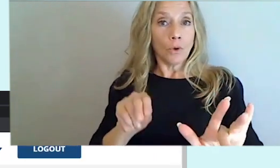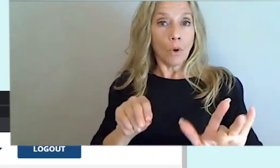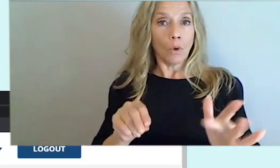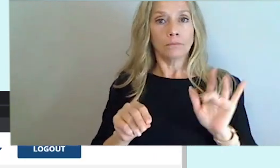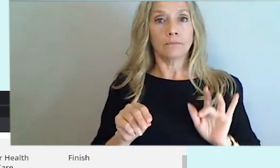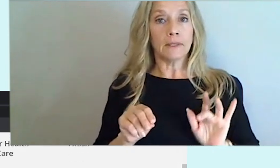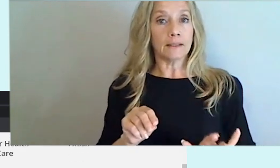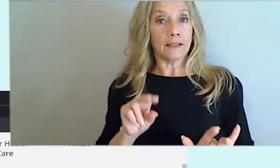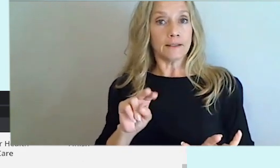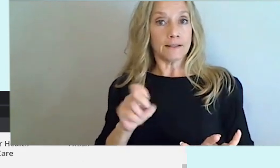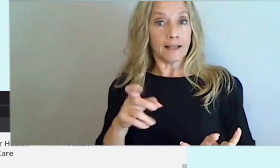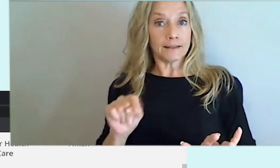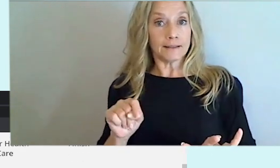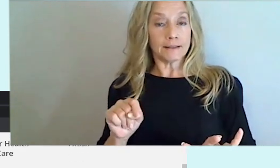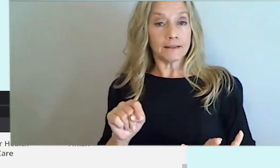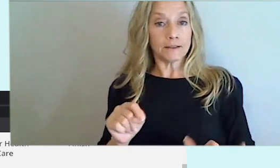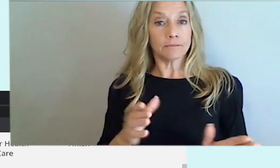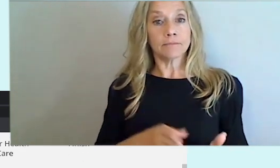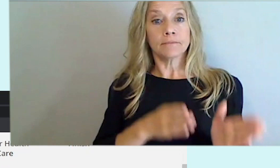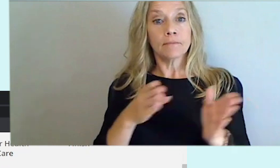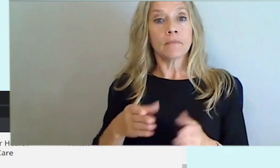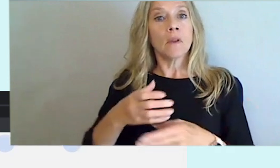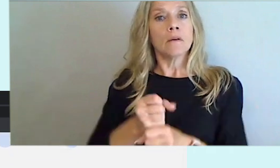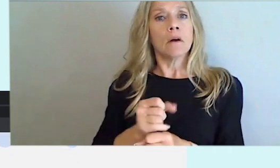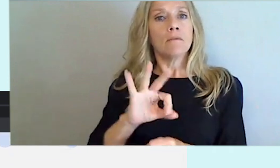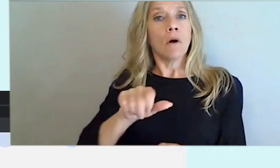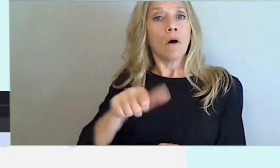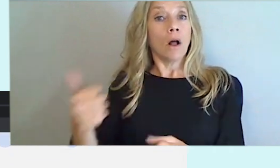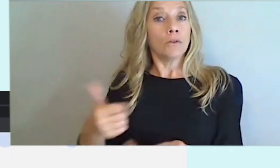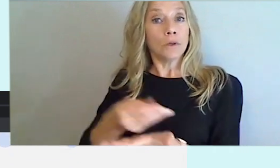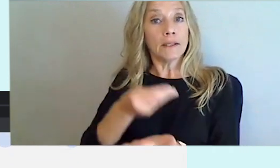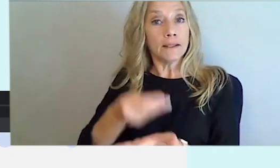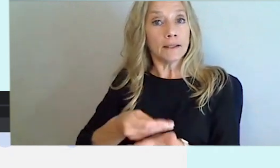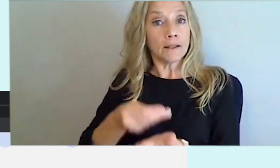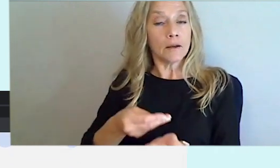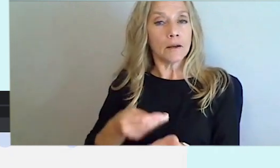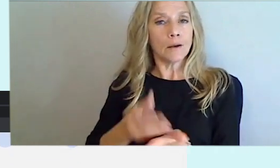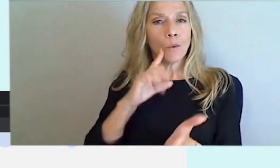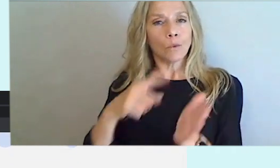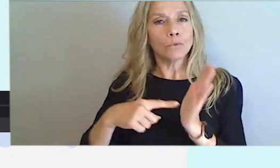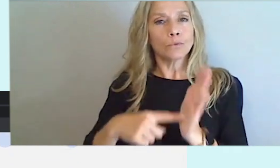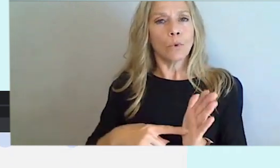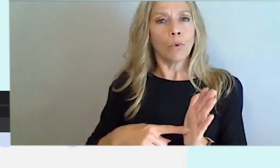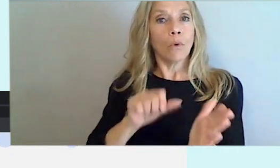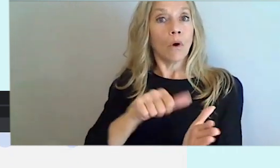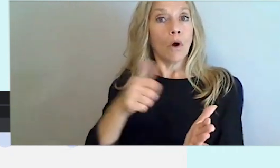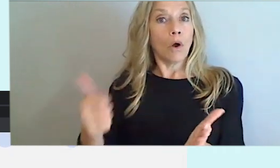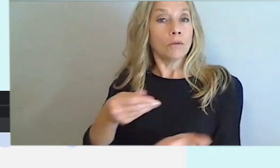The summary of other income page shows why other income information needs to be reviewed for the household.